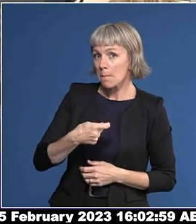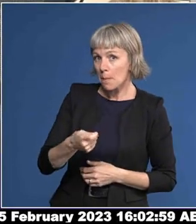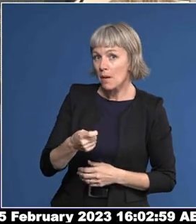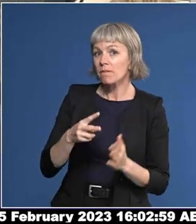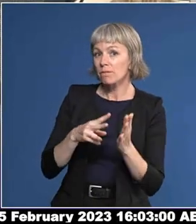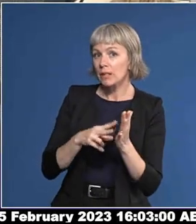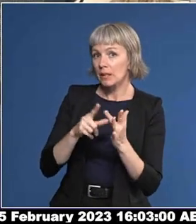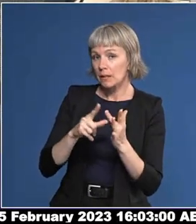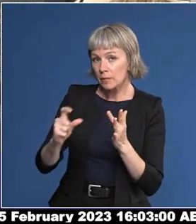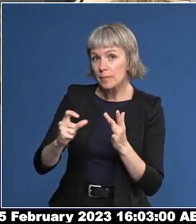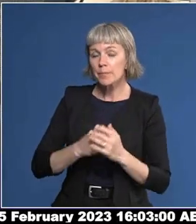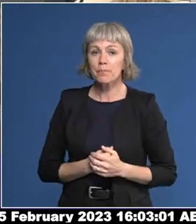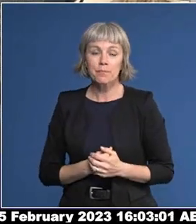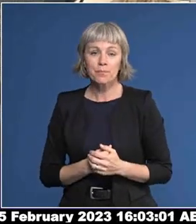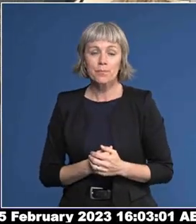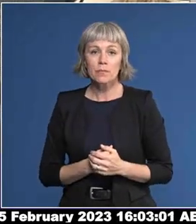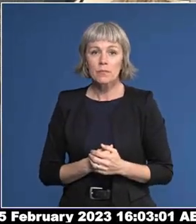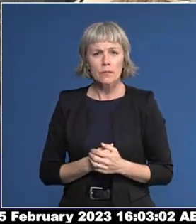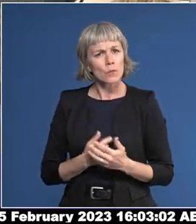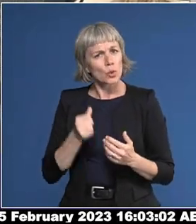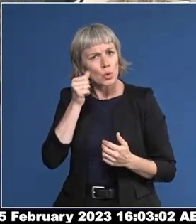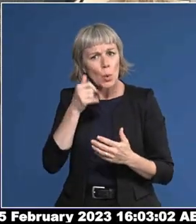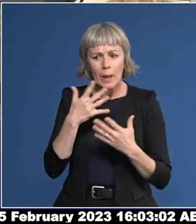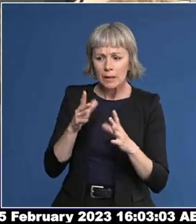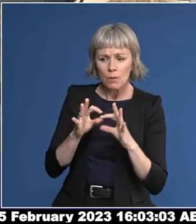encouraging their workers to register under the Victorian scheme?